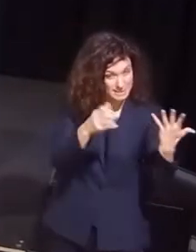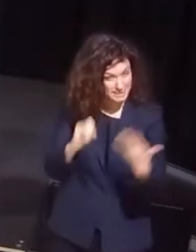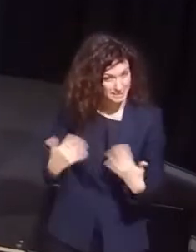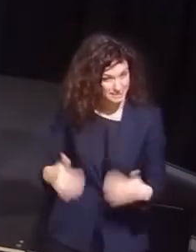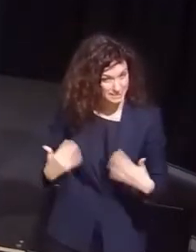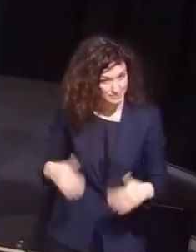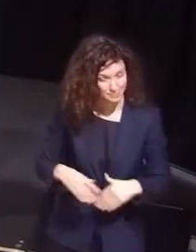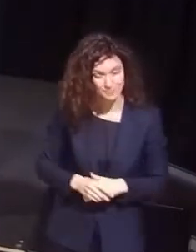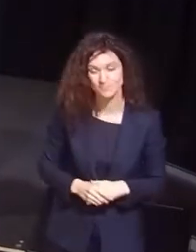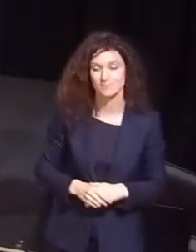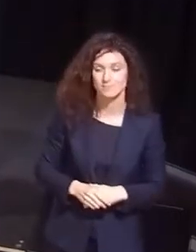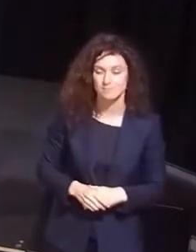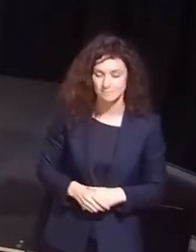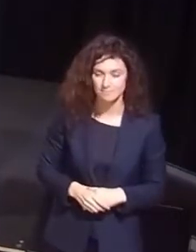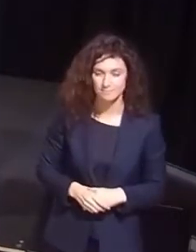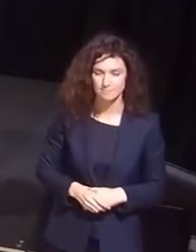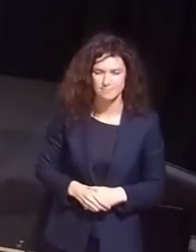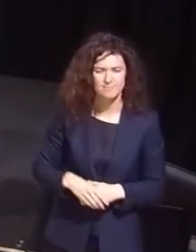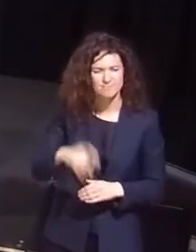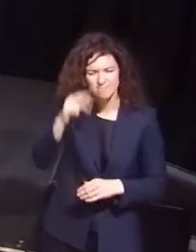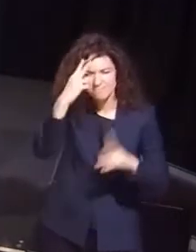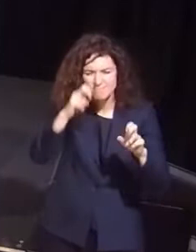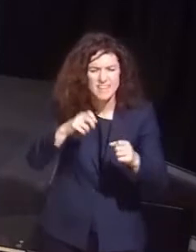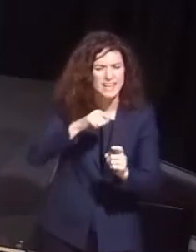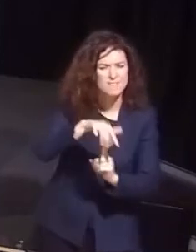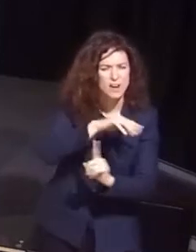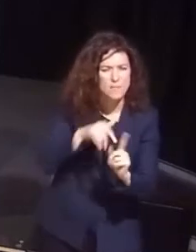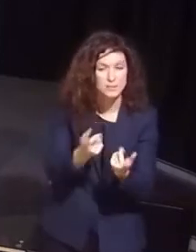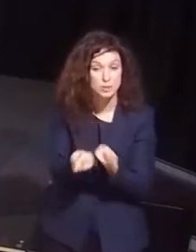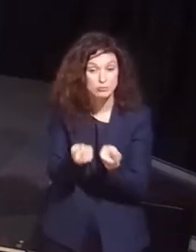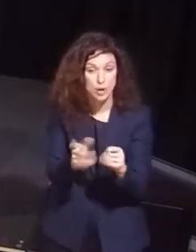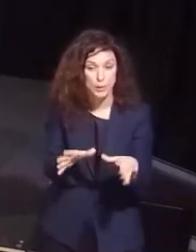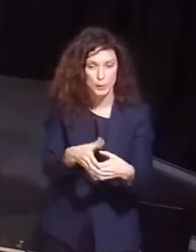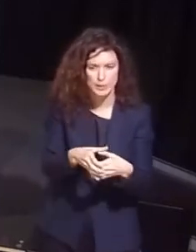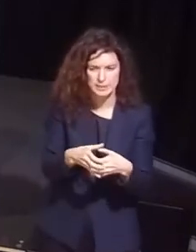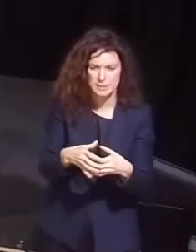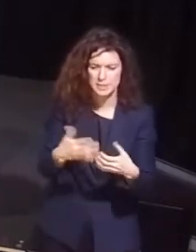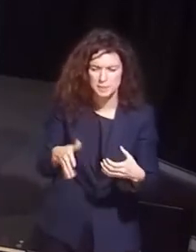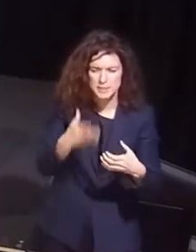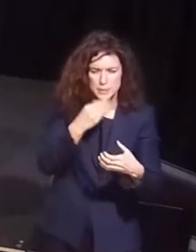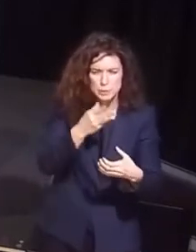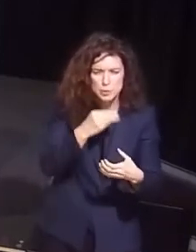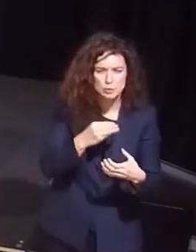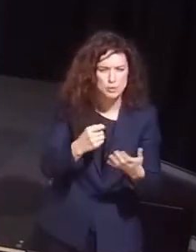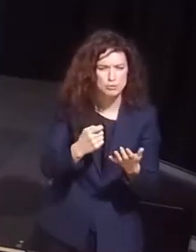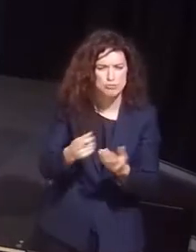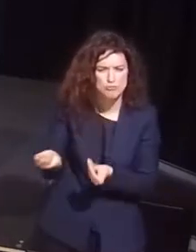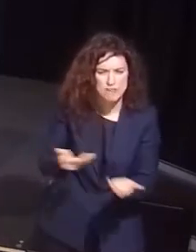"The earliest of these Environmental Control Units made use of uniselectors, relays, and switch control